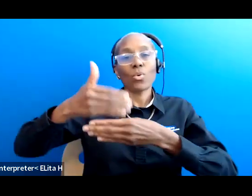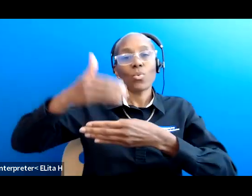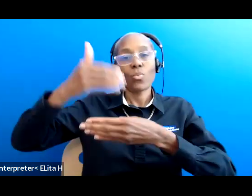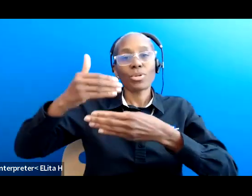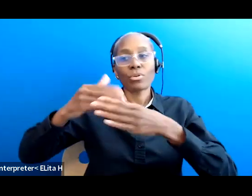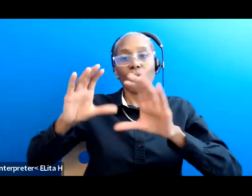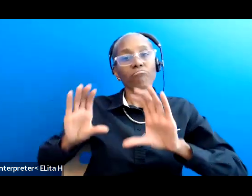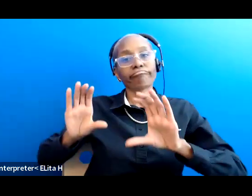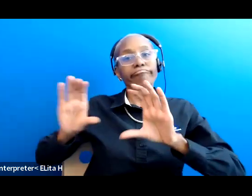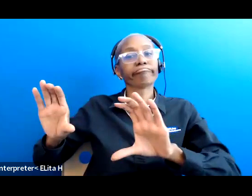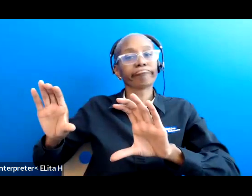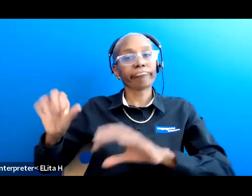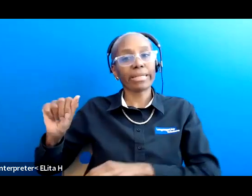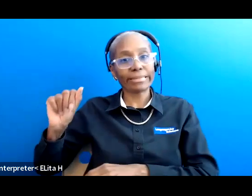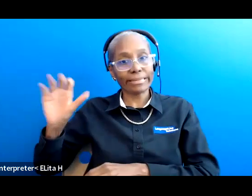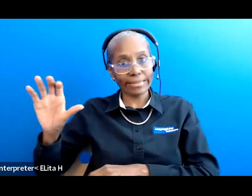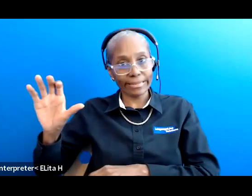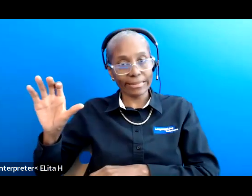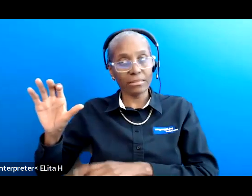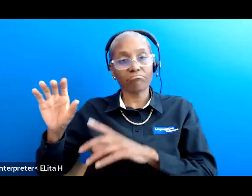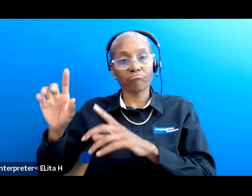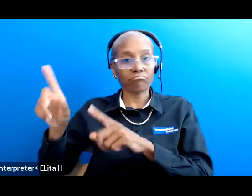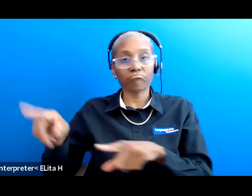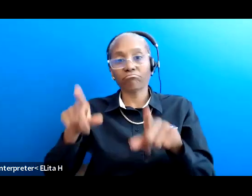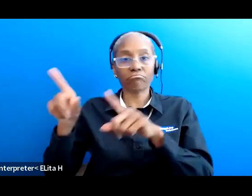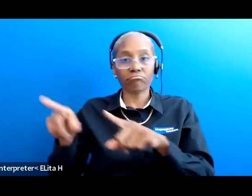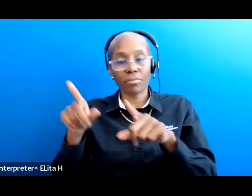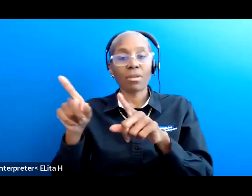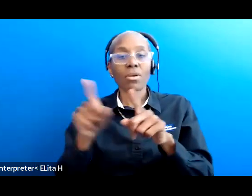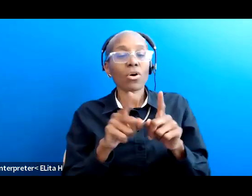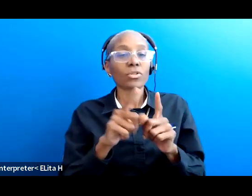and then you can also get reductions in your electrical